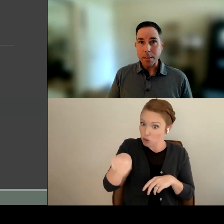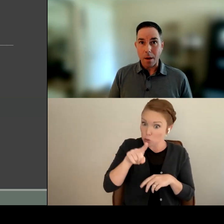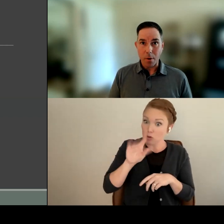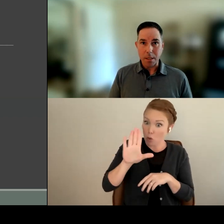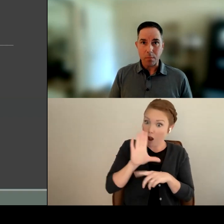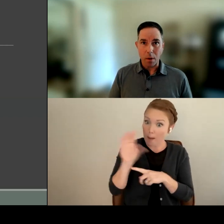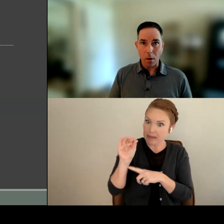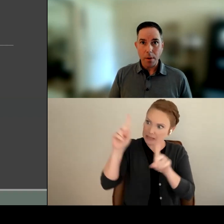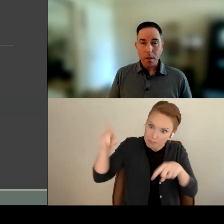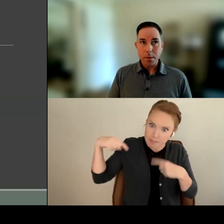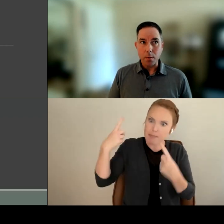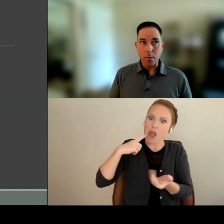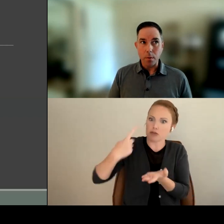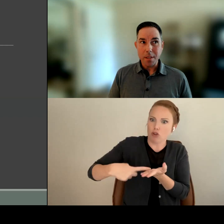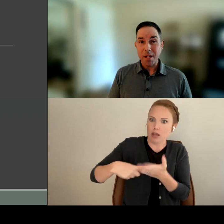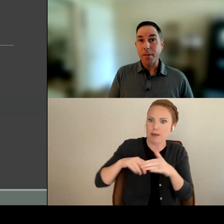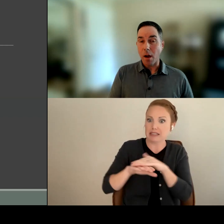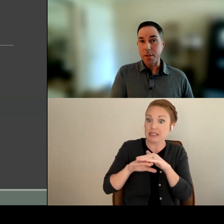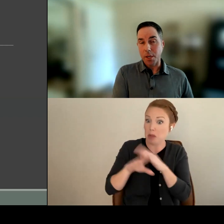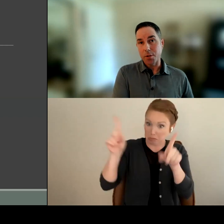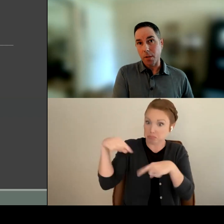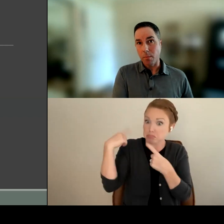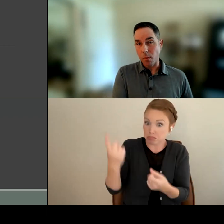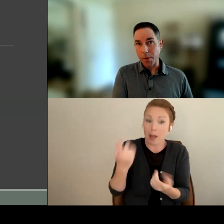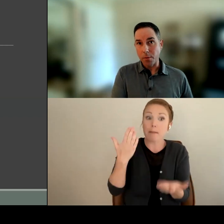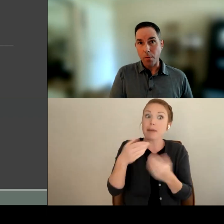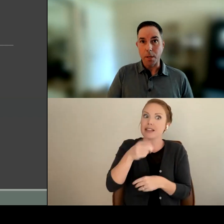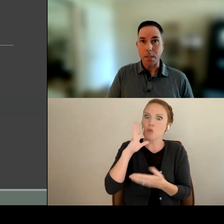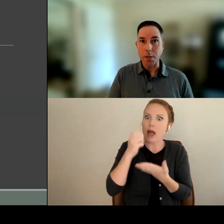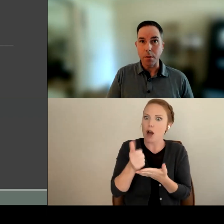the thought process will help to extend the conversation a little bit within your organization, maybe you